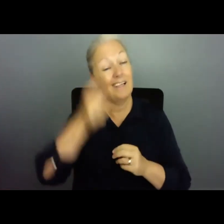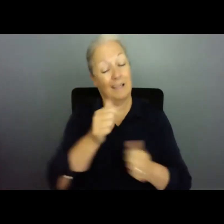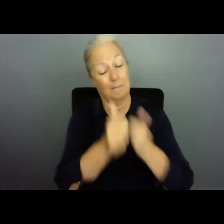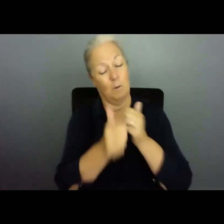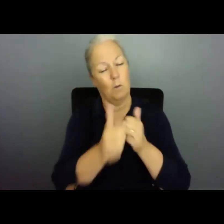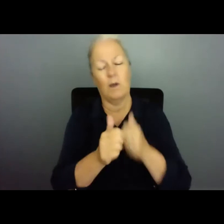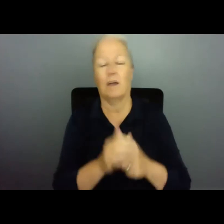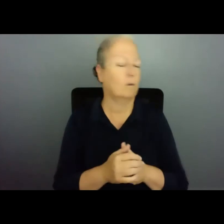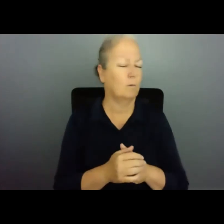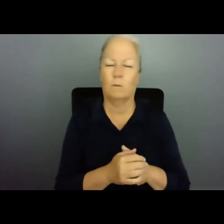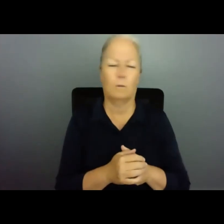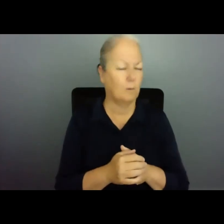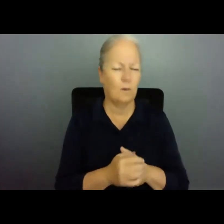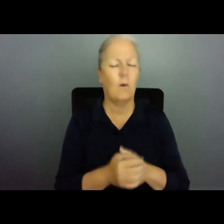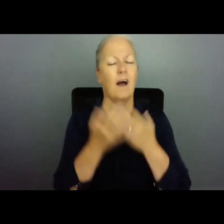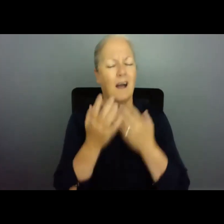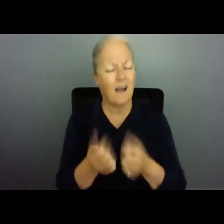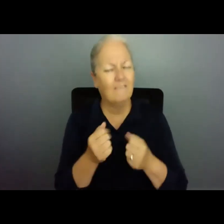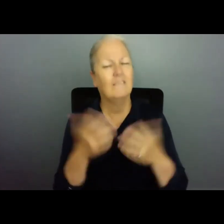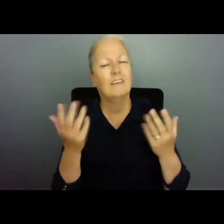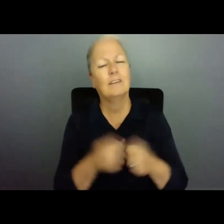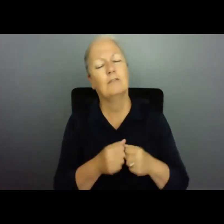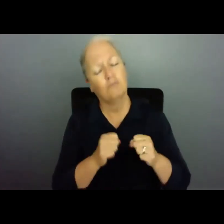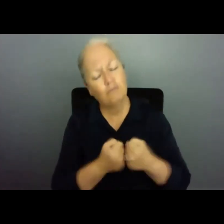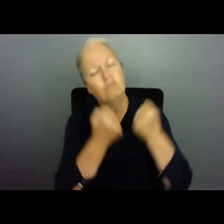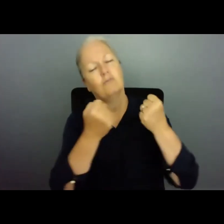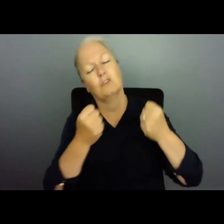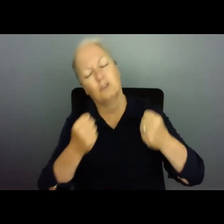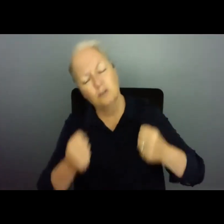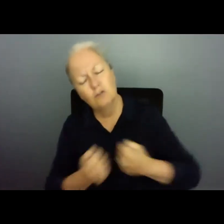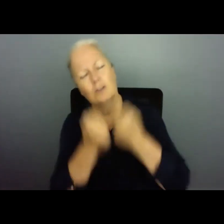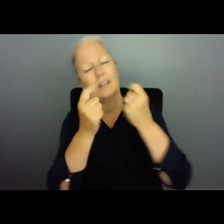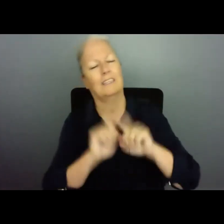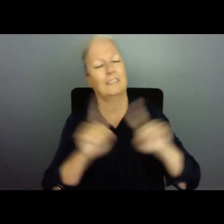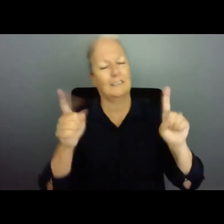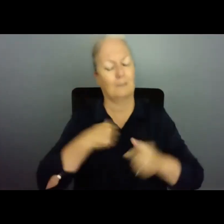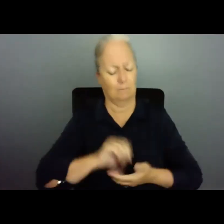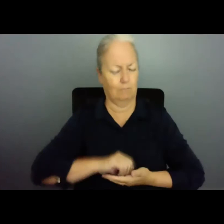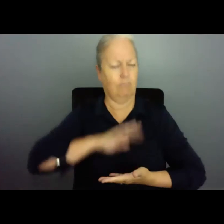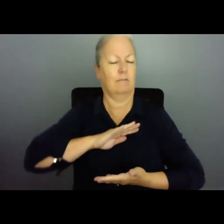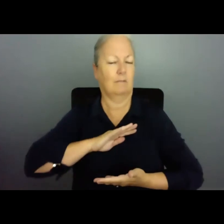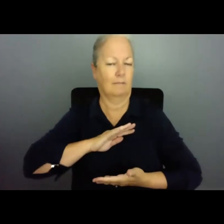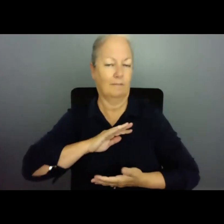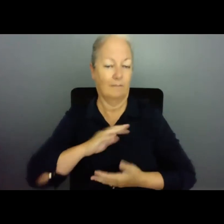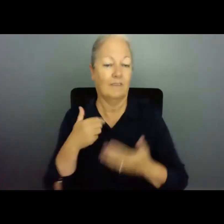different talents at different stage i participated in athlete leadership